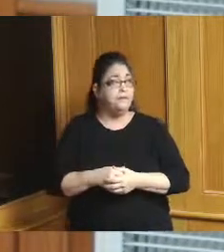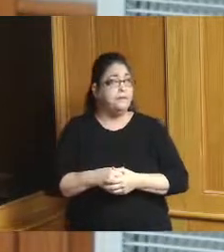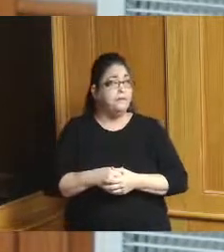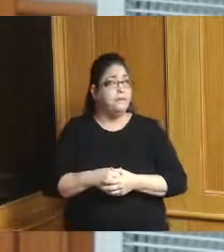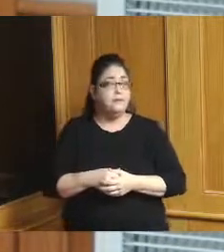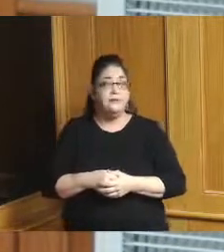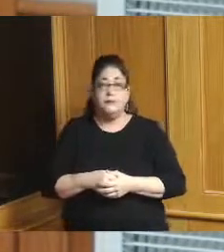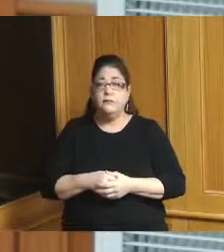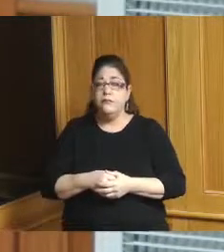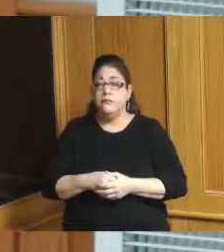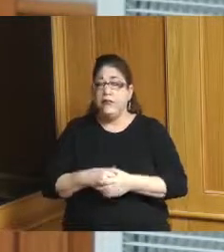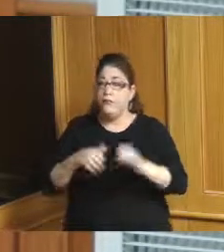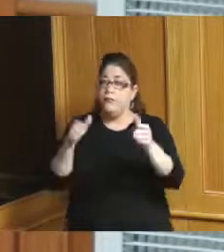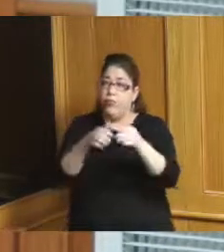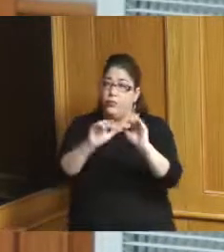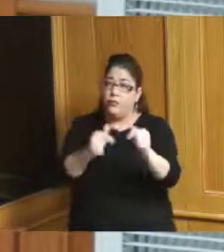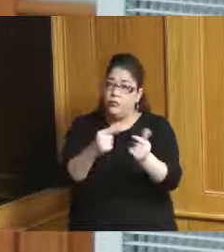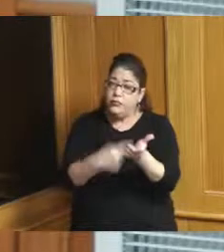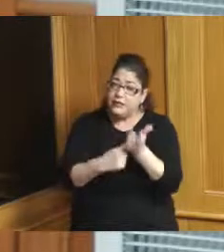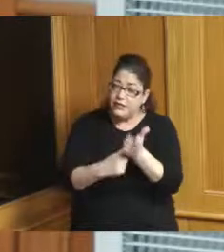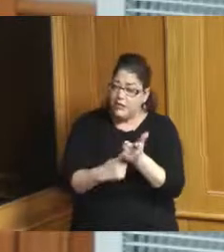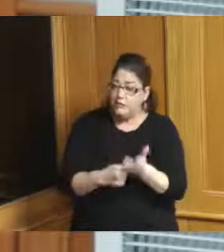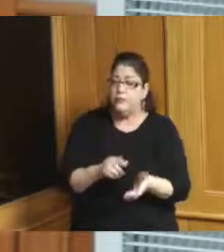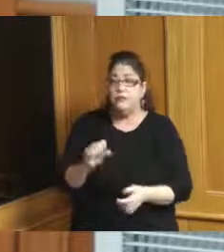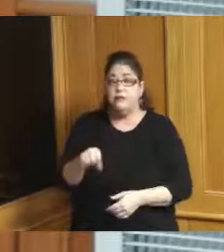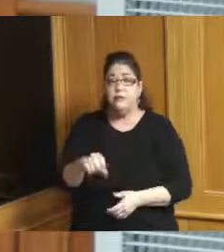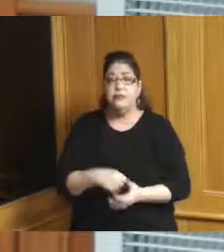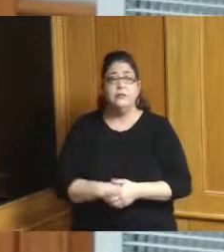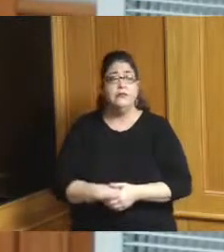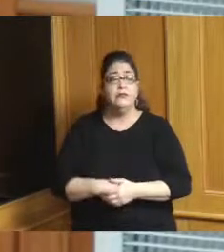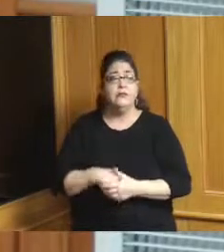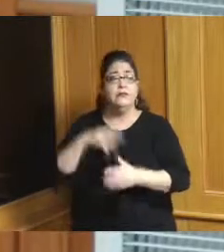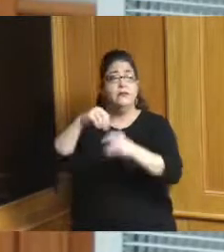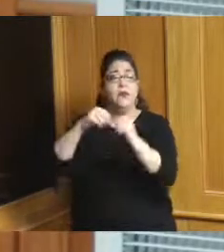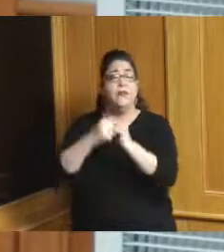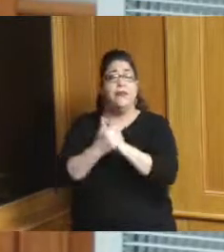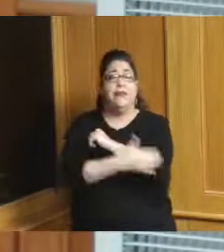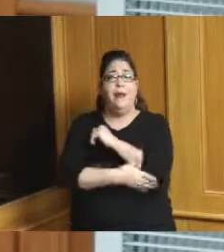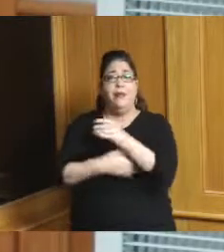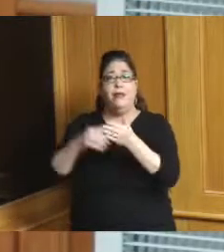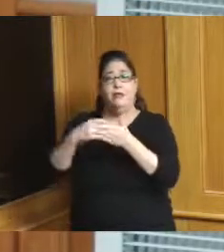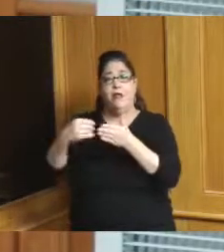we are part of the the county dollars where we did the Covid net team